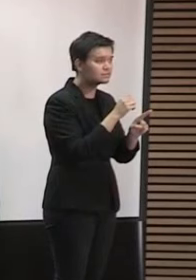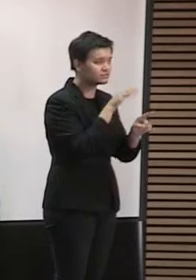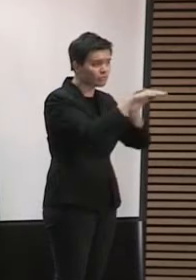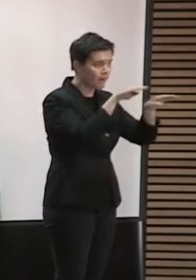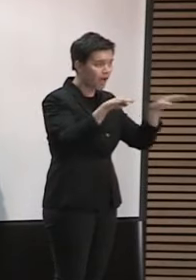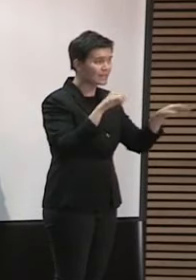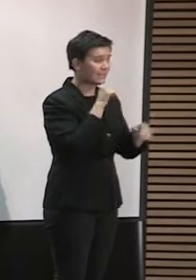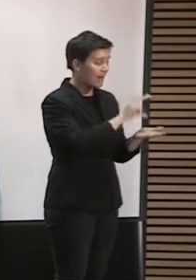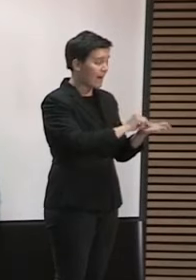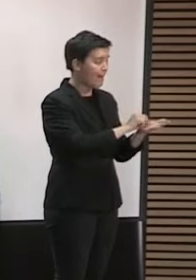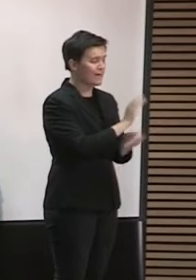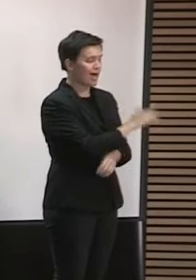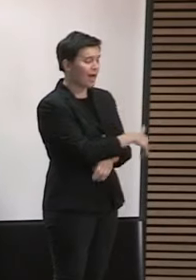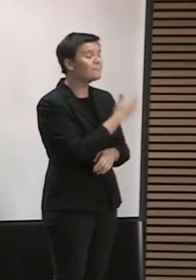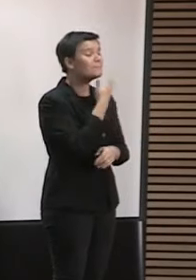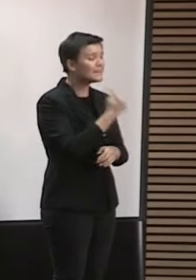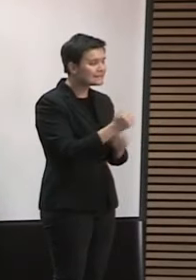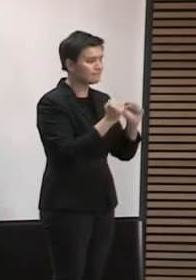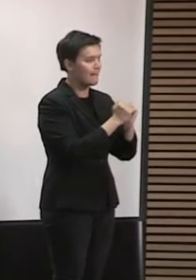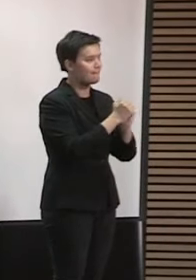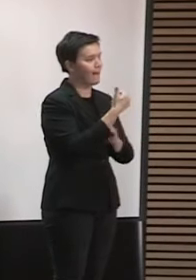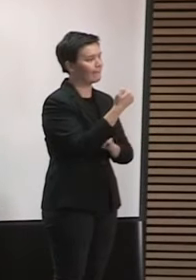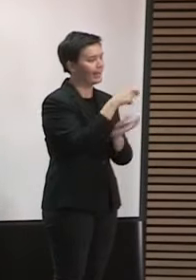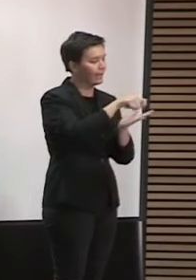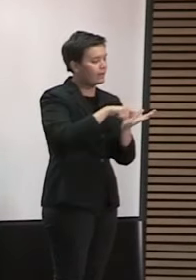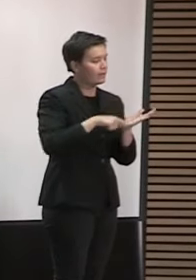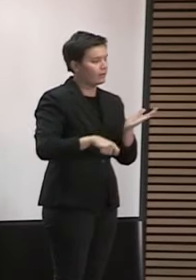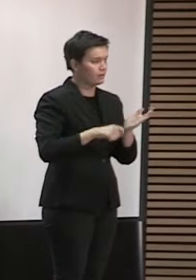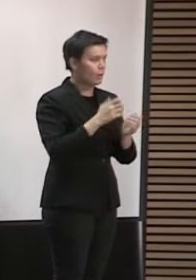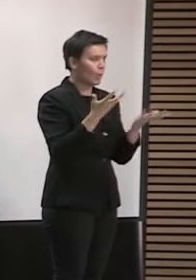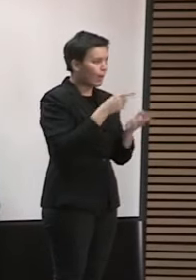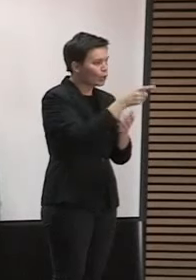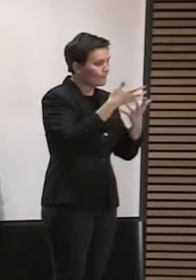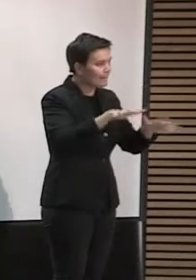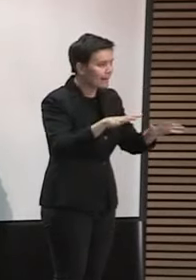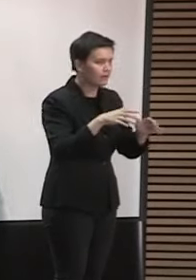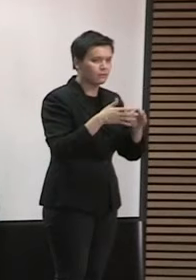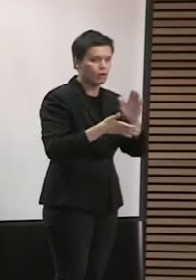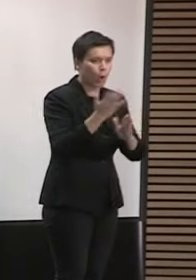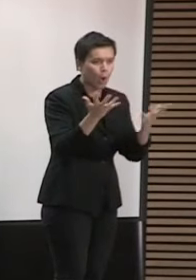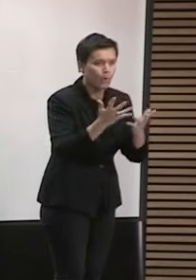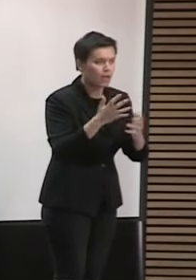at all? That's a staffing matter for the ministry. It's probably not